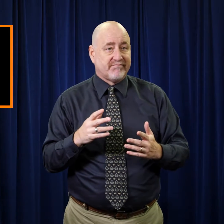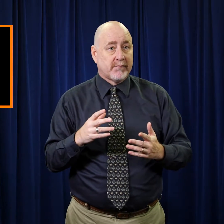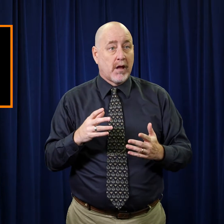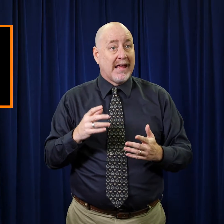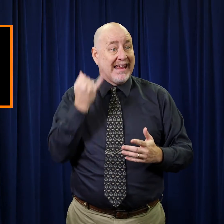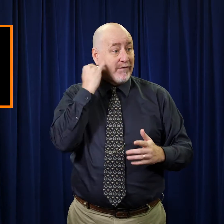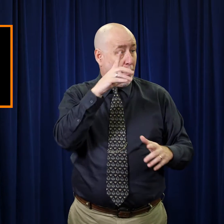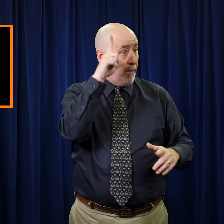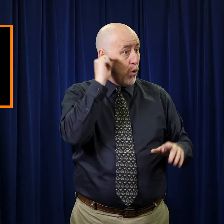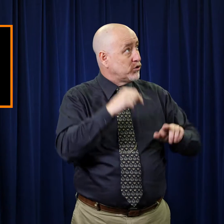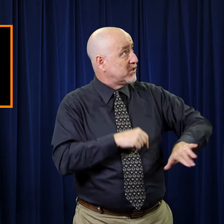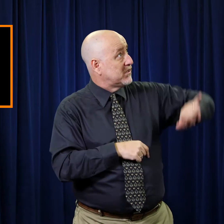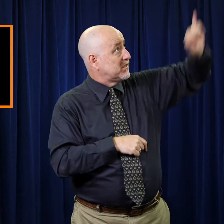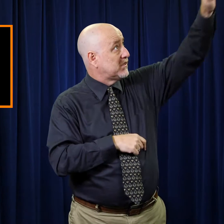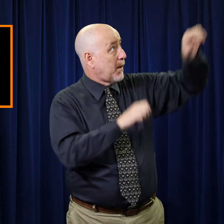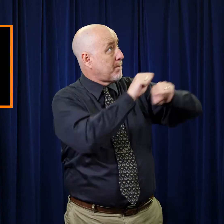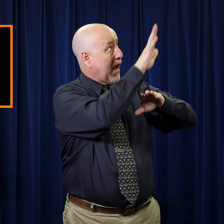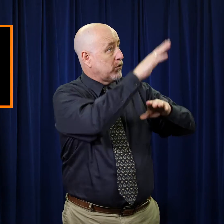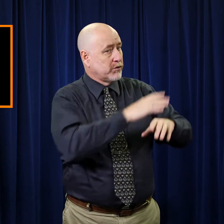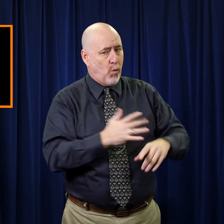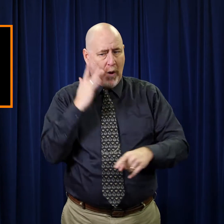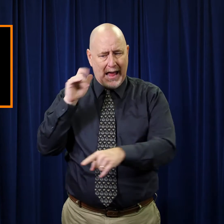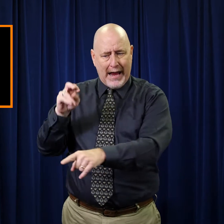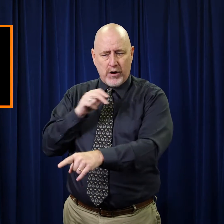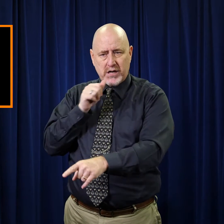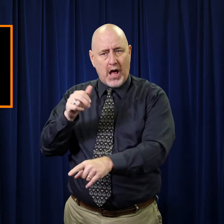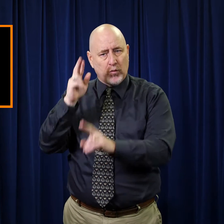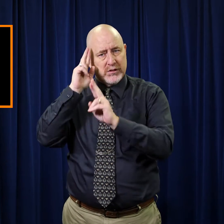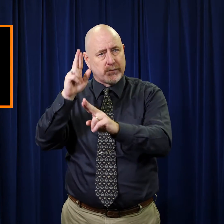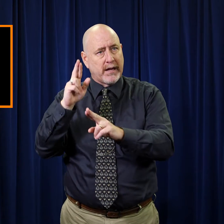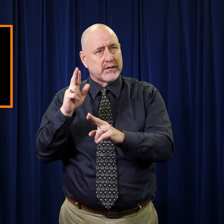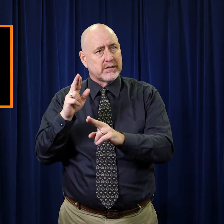wouldn't do the right thing for God while Moses is on the mountain, why didn't he